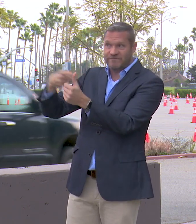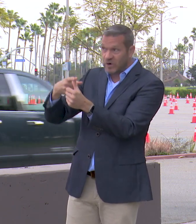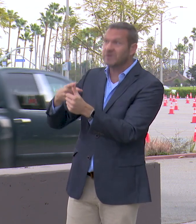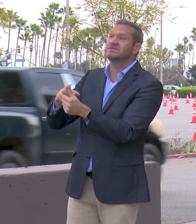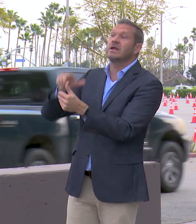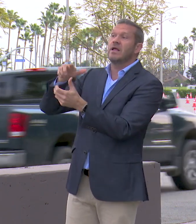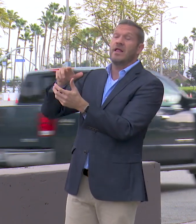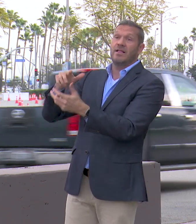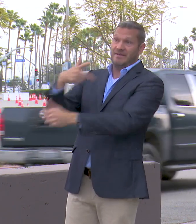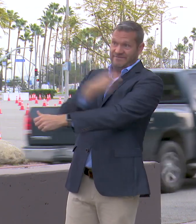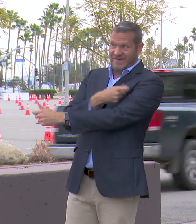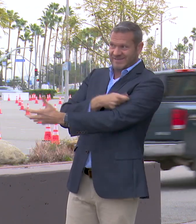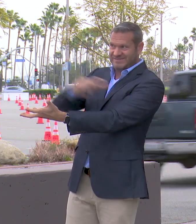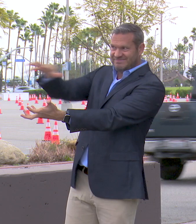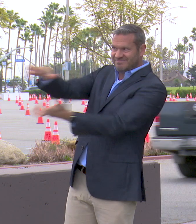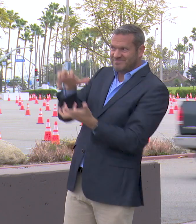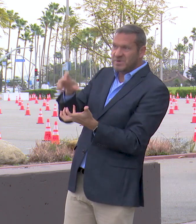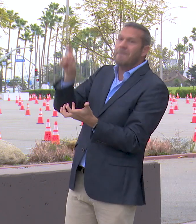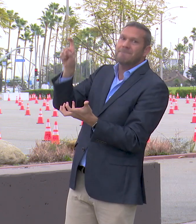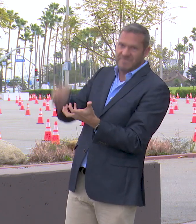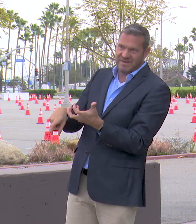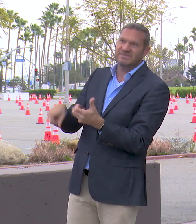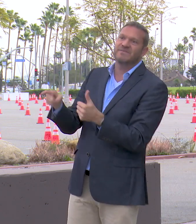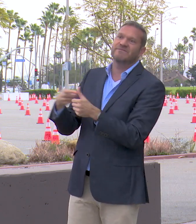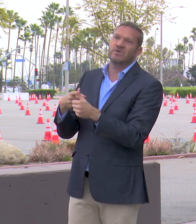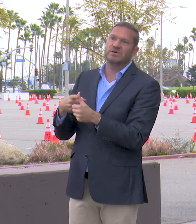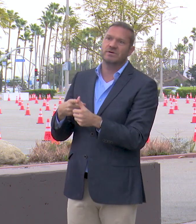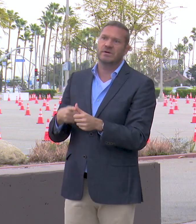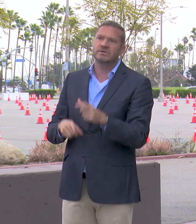roll them right into the program.